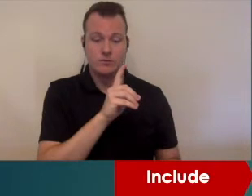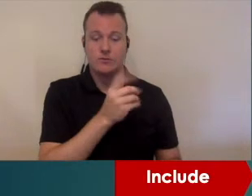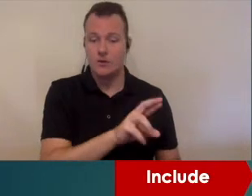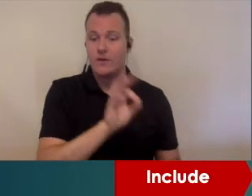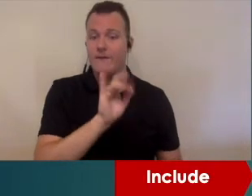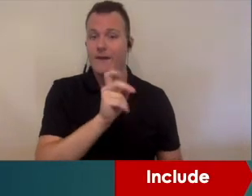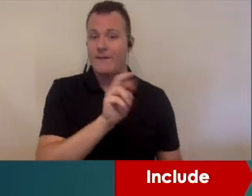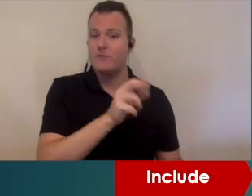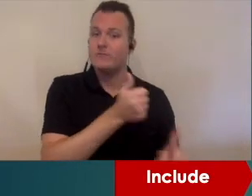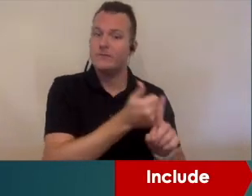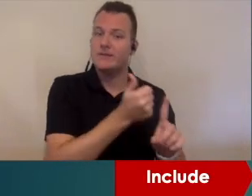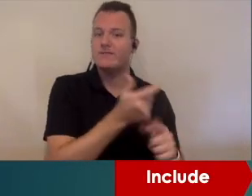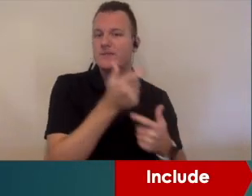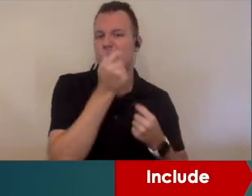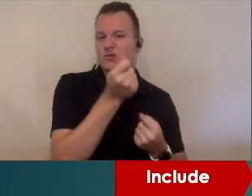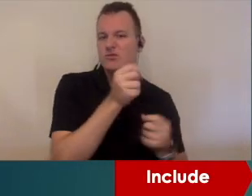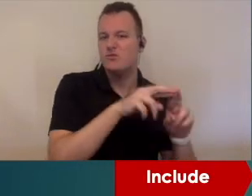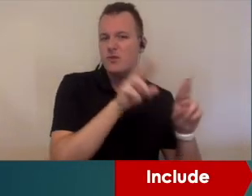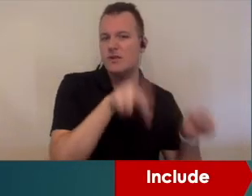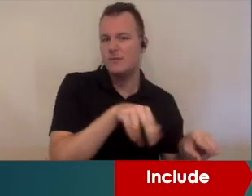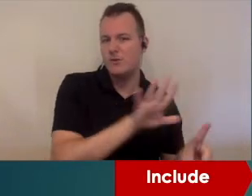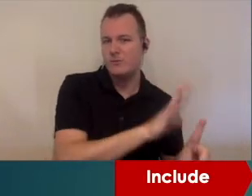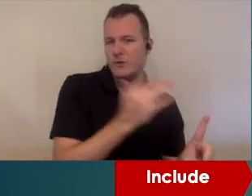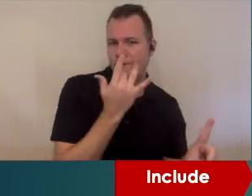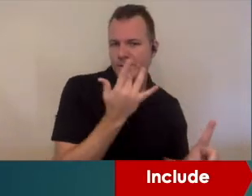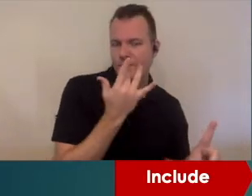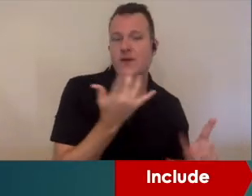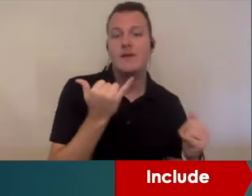interested in resumes. So I'm gonna let her speak to a little bit about what she